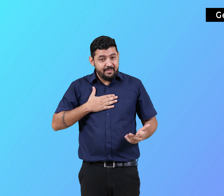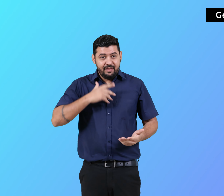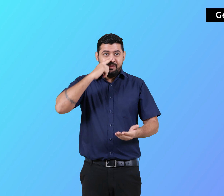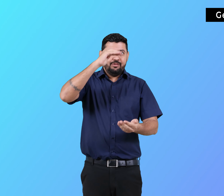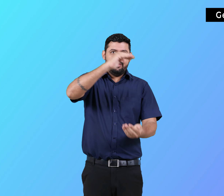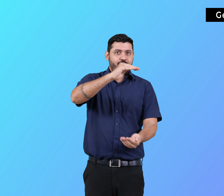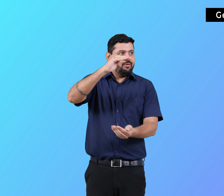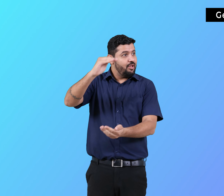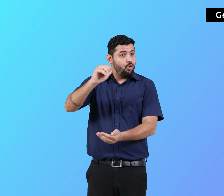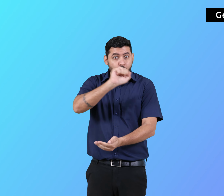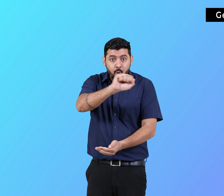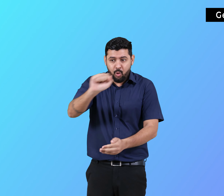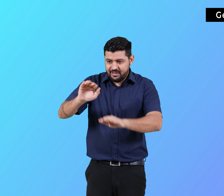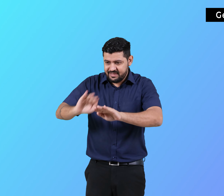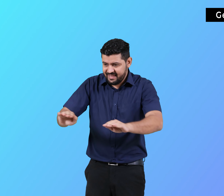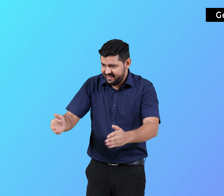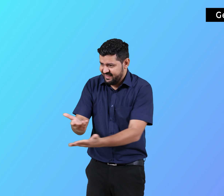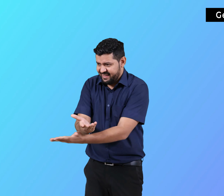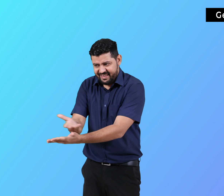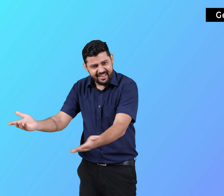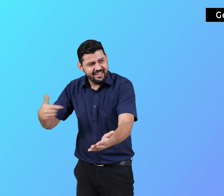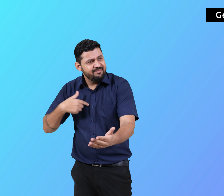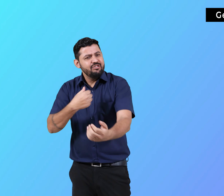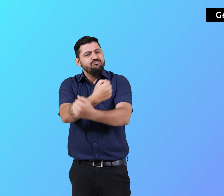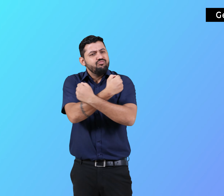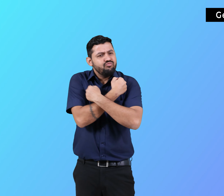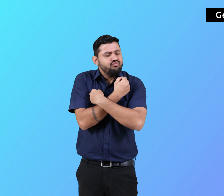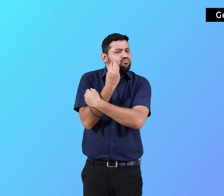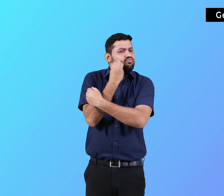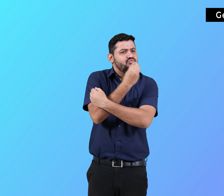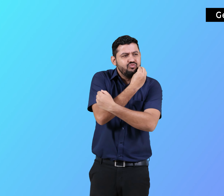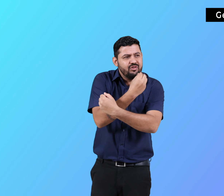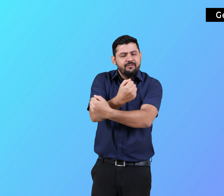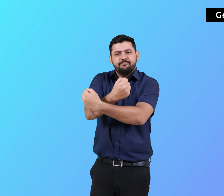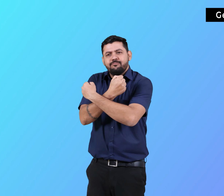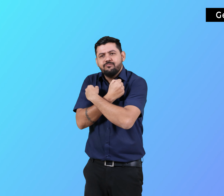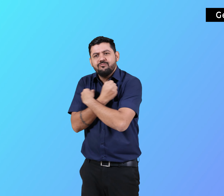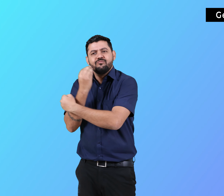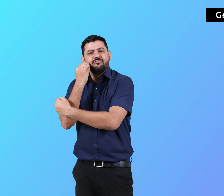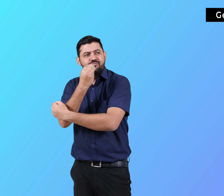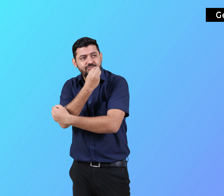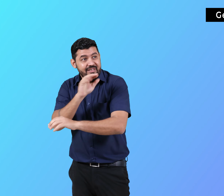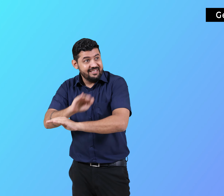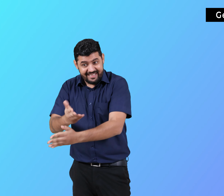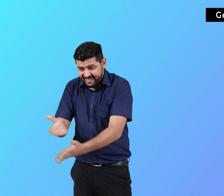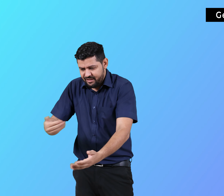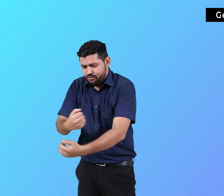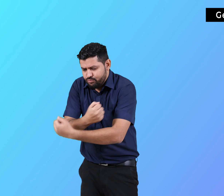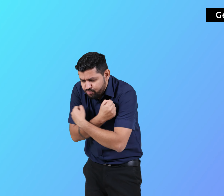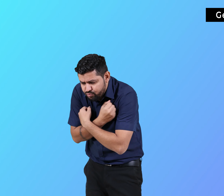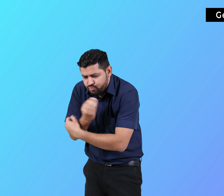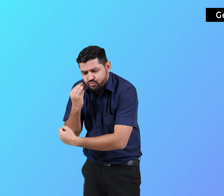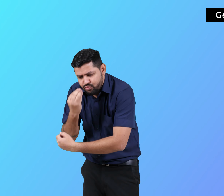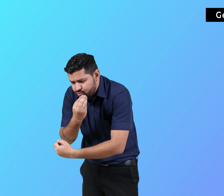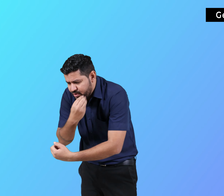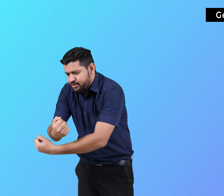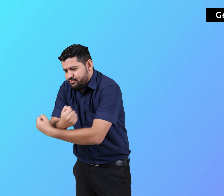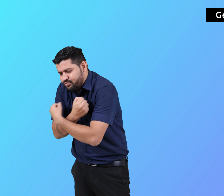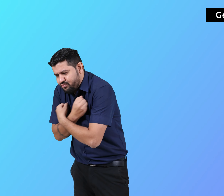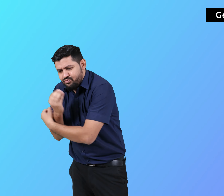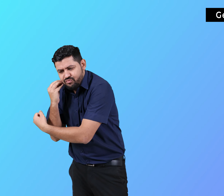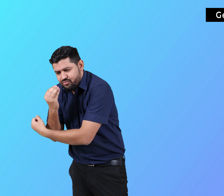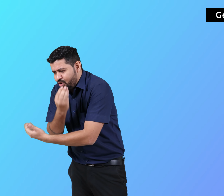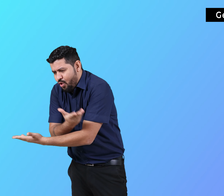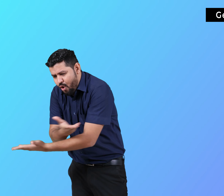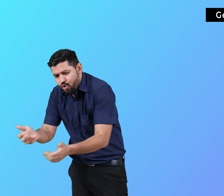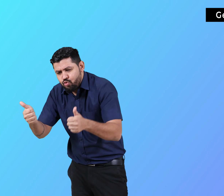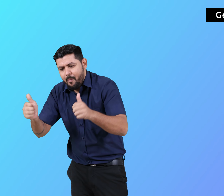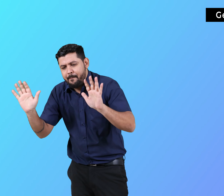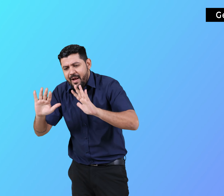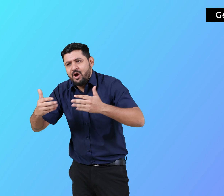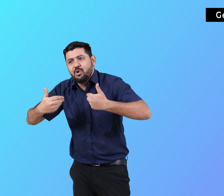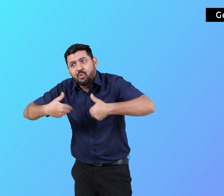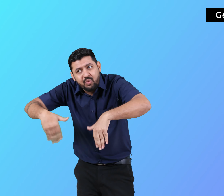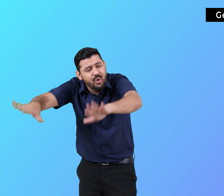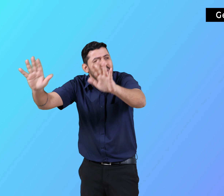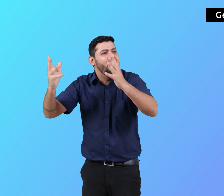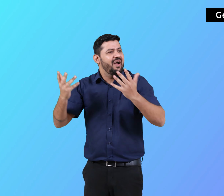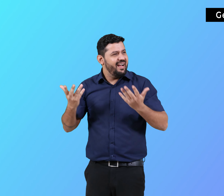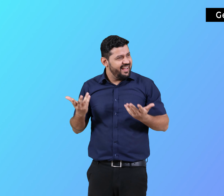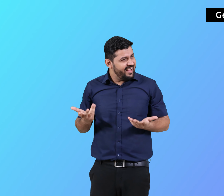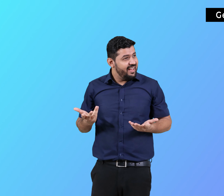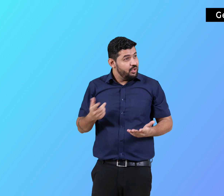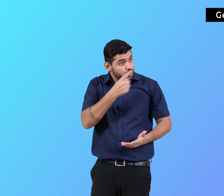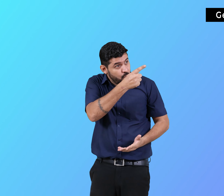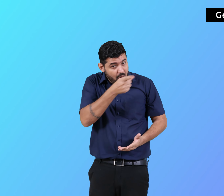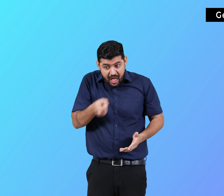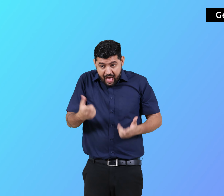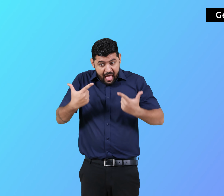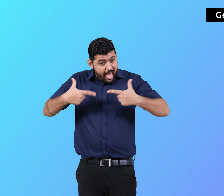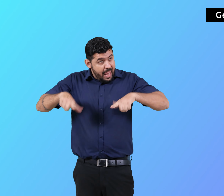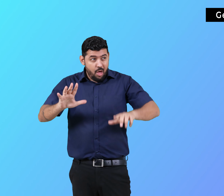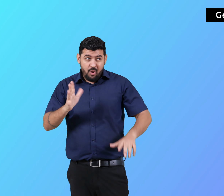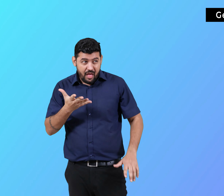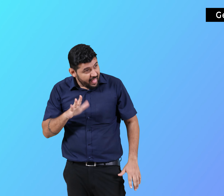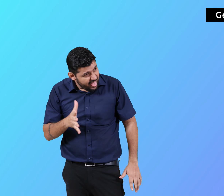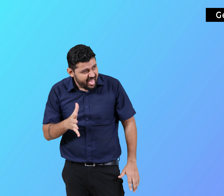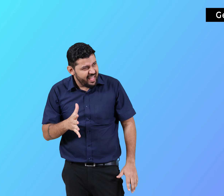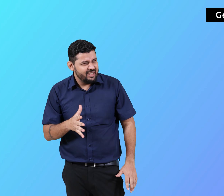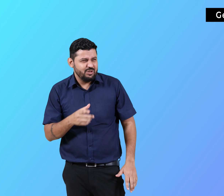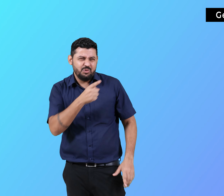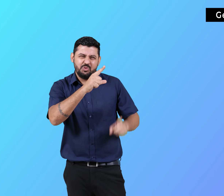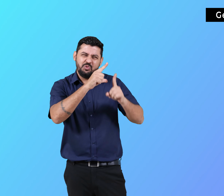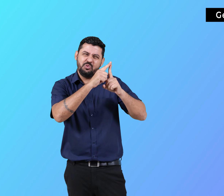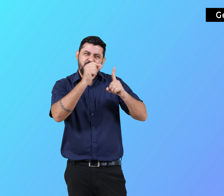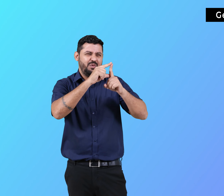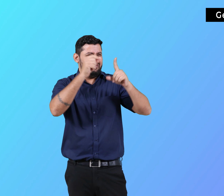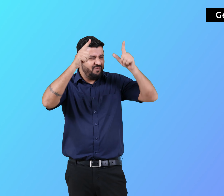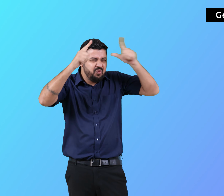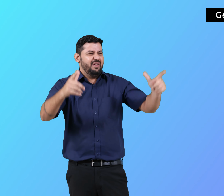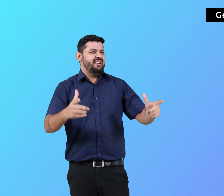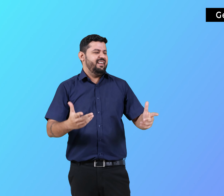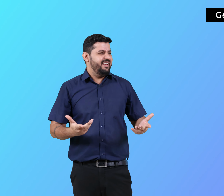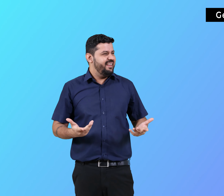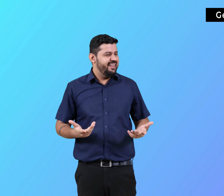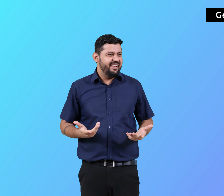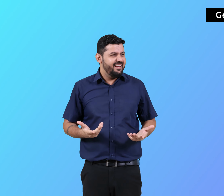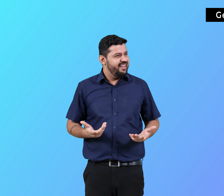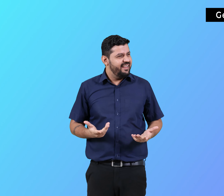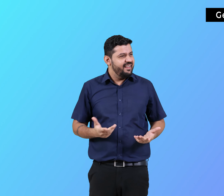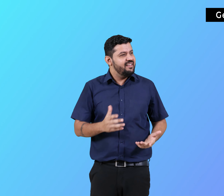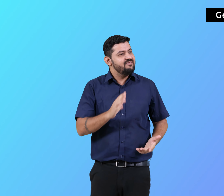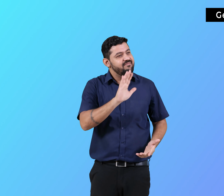You did not even let me kiss my grandchildren and my daughters goodbye. You were very foolish to do this!